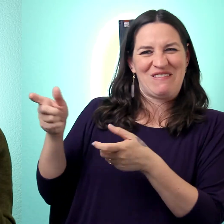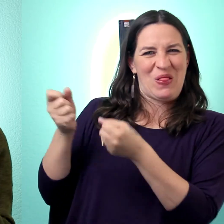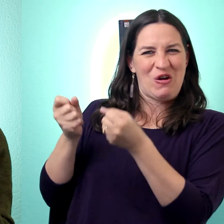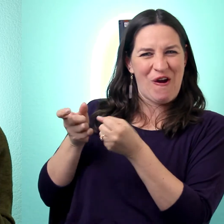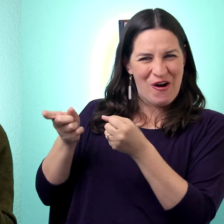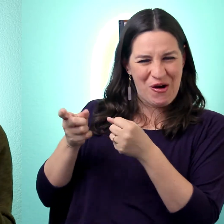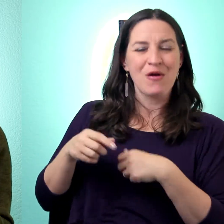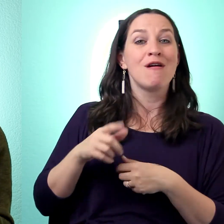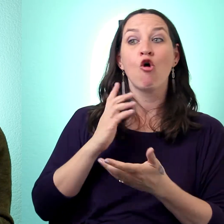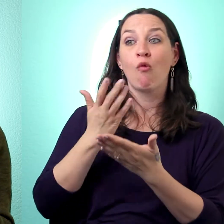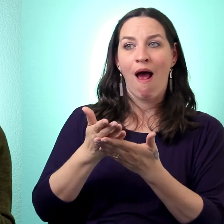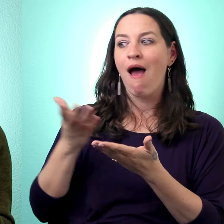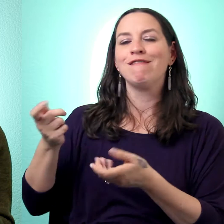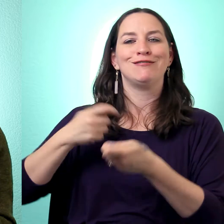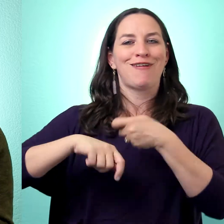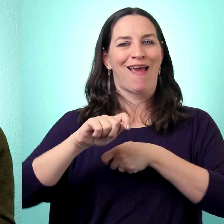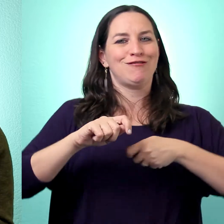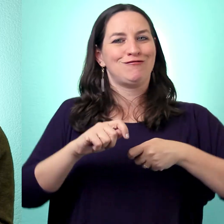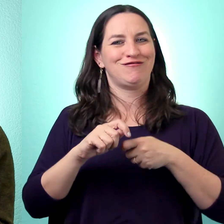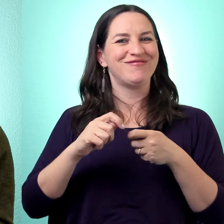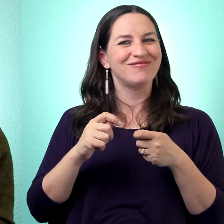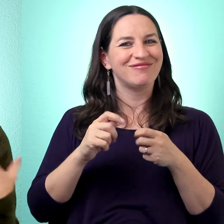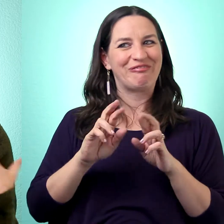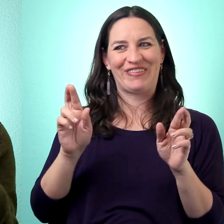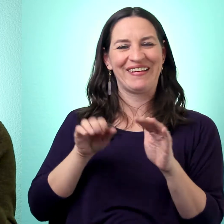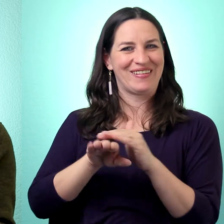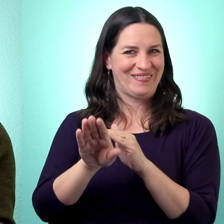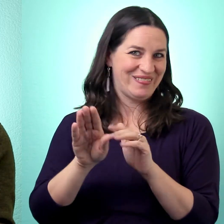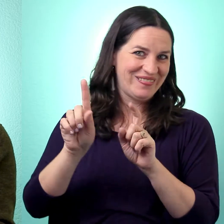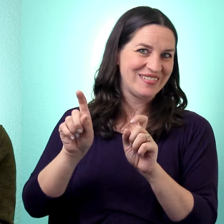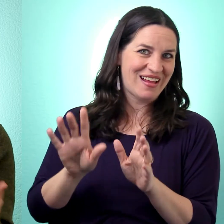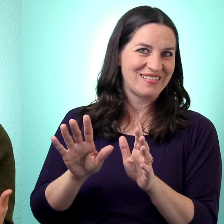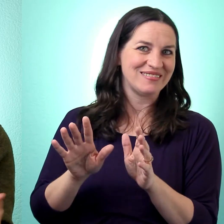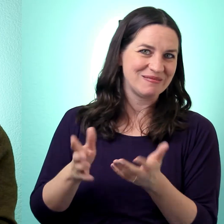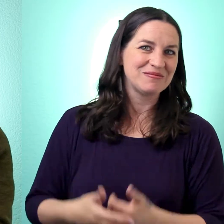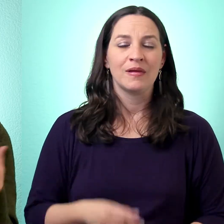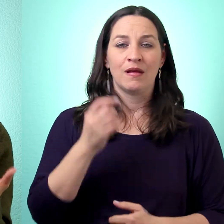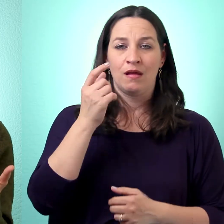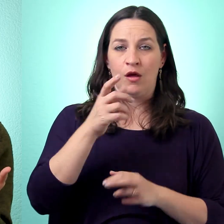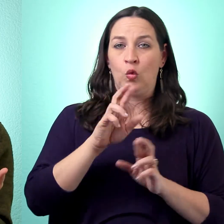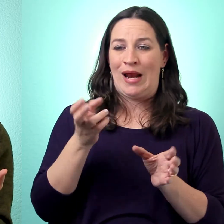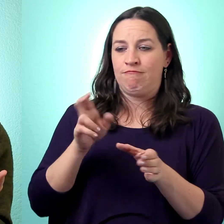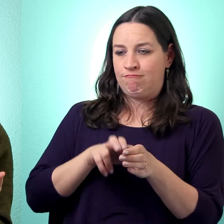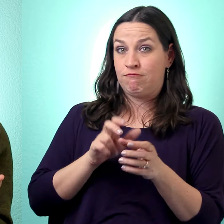change into that's comfortable after the test, so you don't have to wear that interpreting outfit for several hours. On your way to the test, I think it's